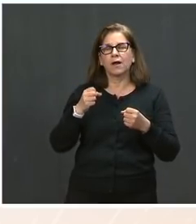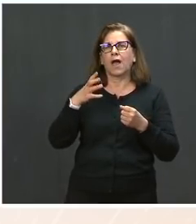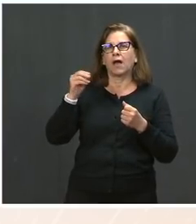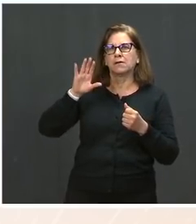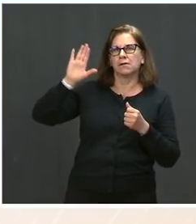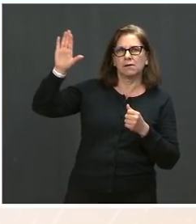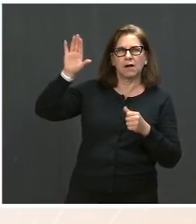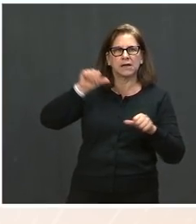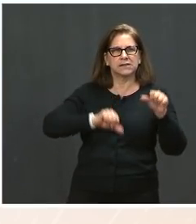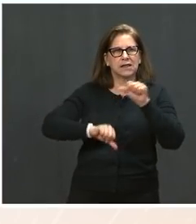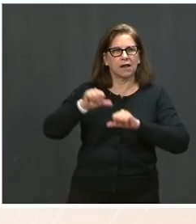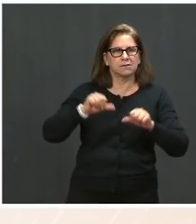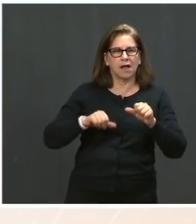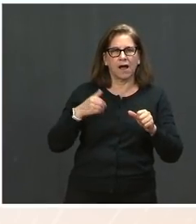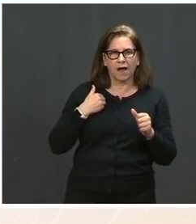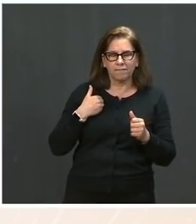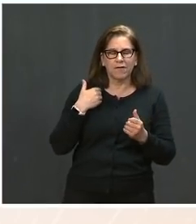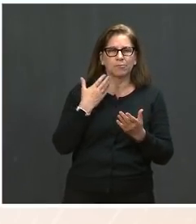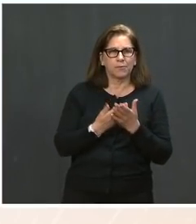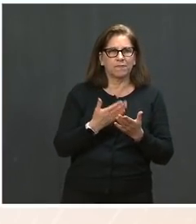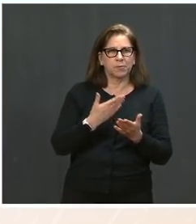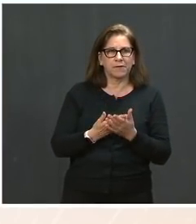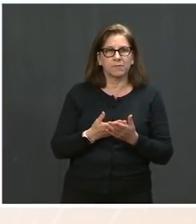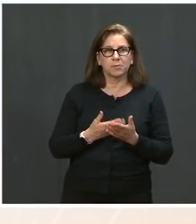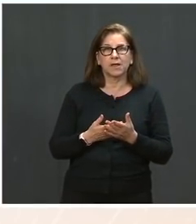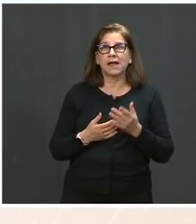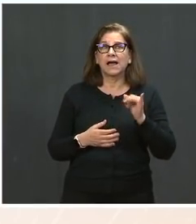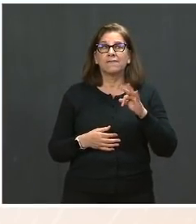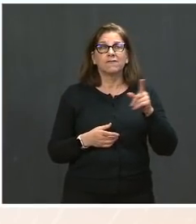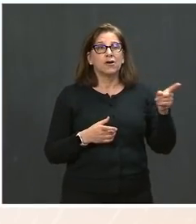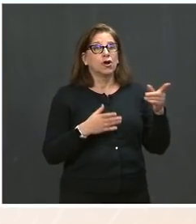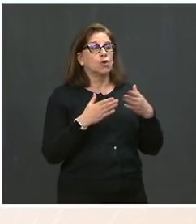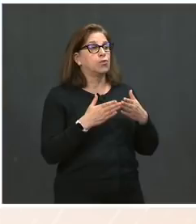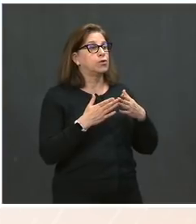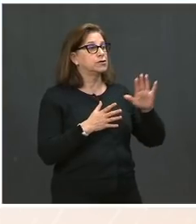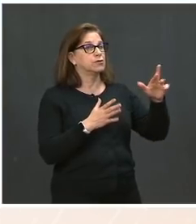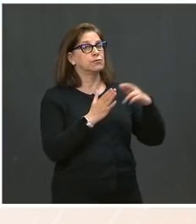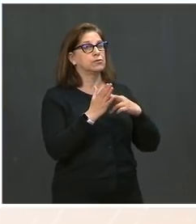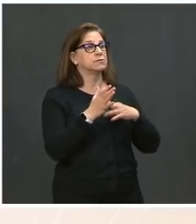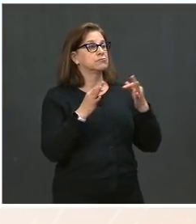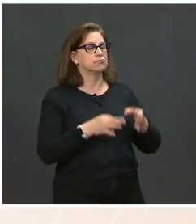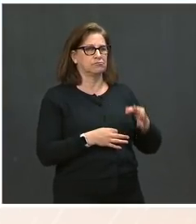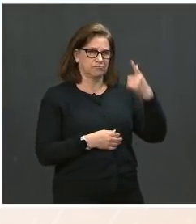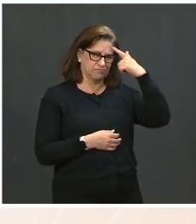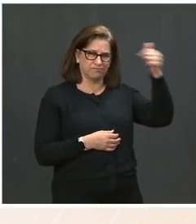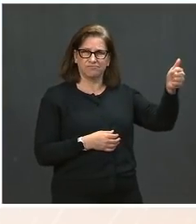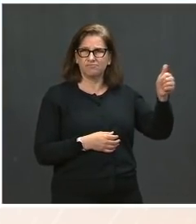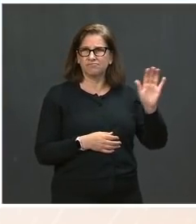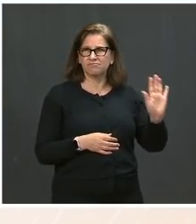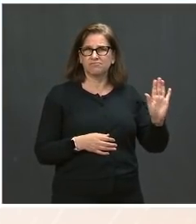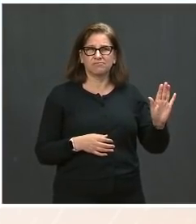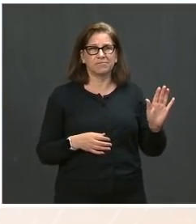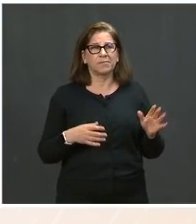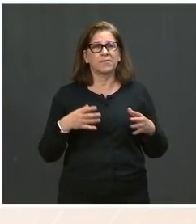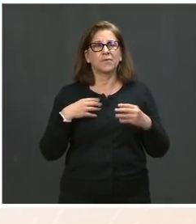If they decide to update them, that is their prerogative to do, but that's not a decision made by the White House. Go ahead.